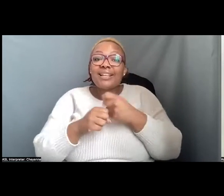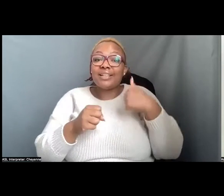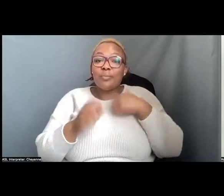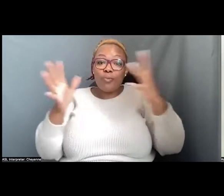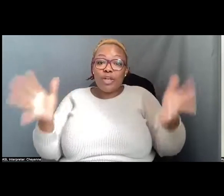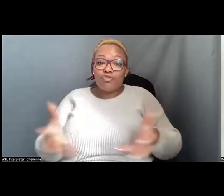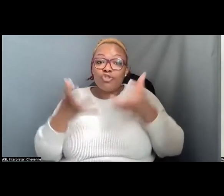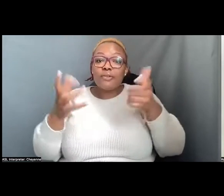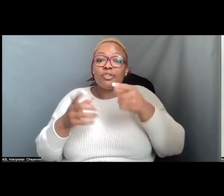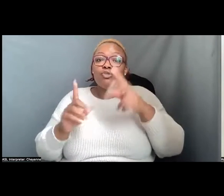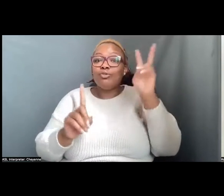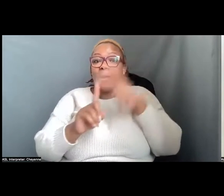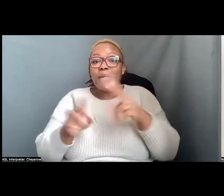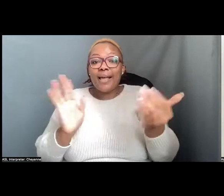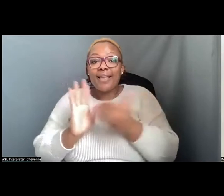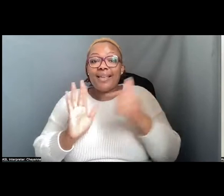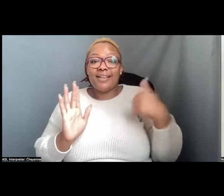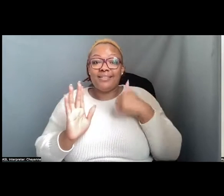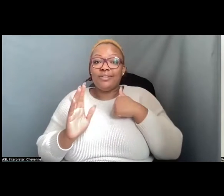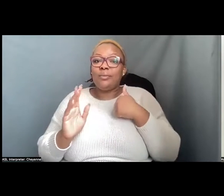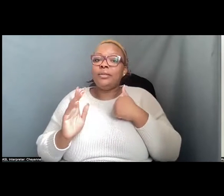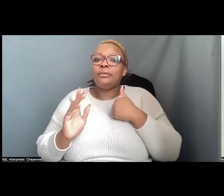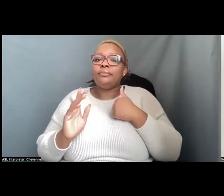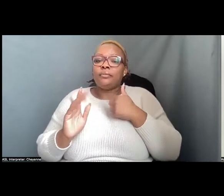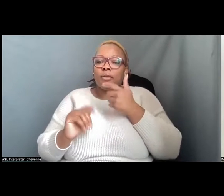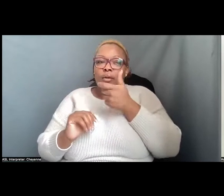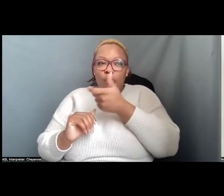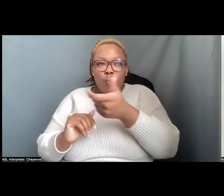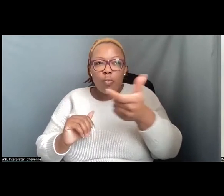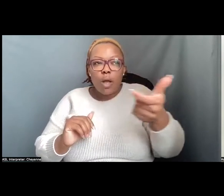keep re-applying as we kind of watch how the project is developing.